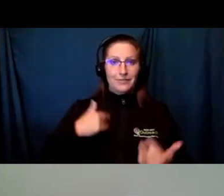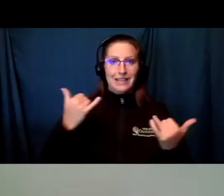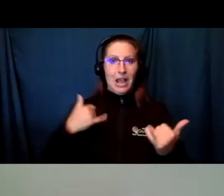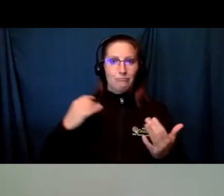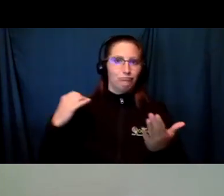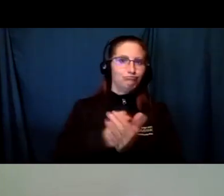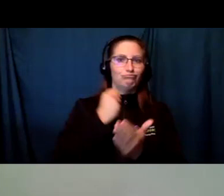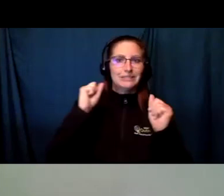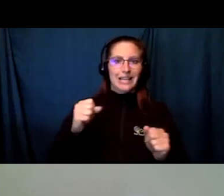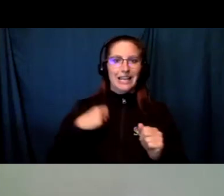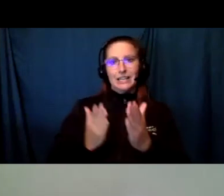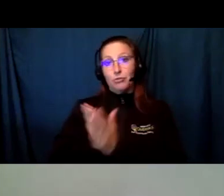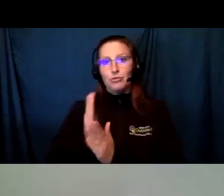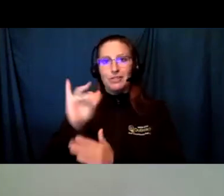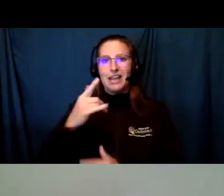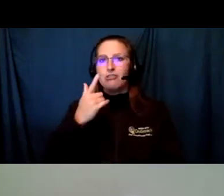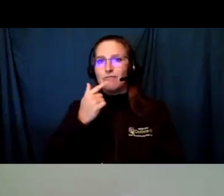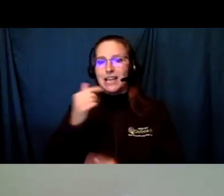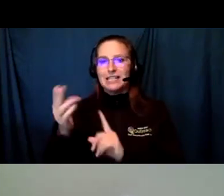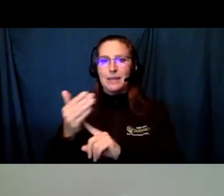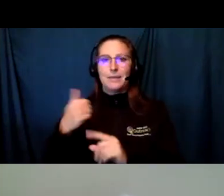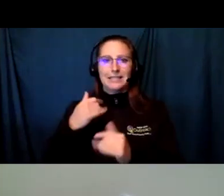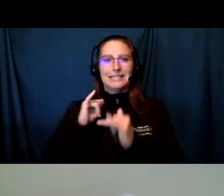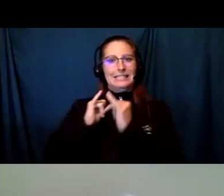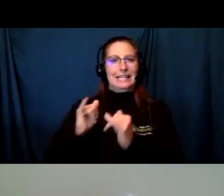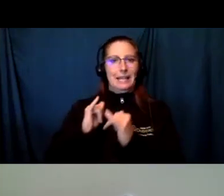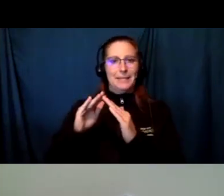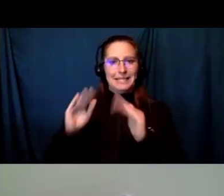of get through some of the red tape by being in the same system. So it's very exciting to see